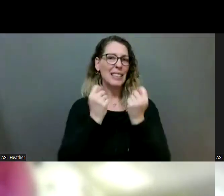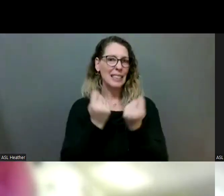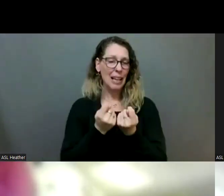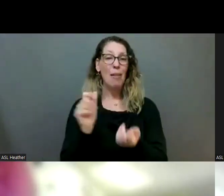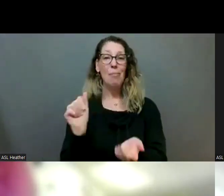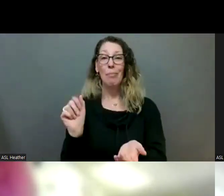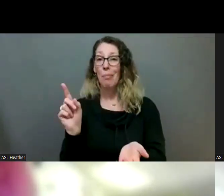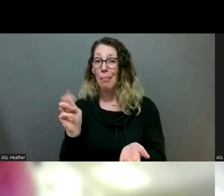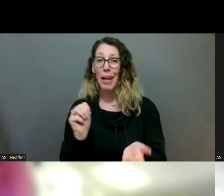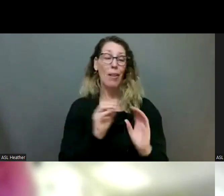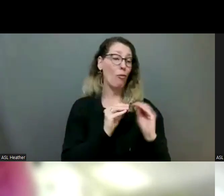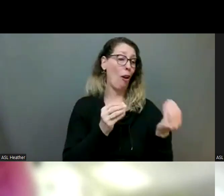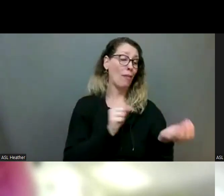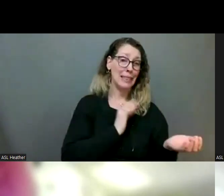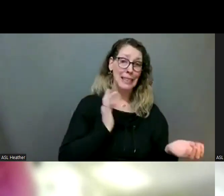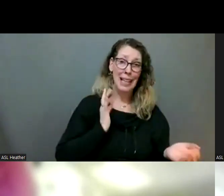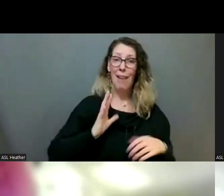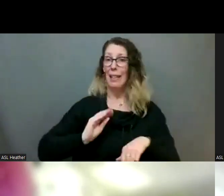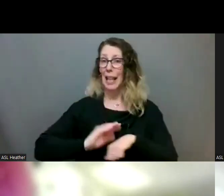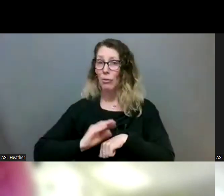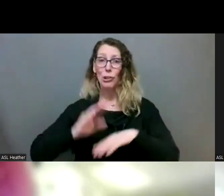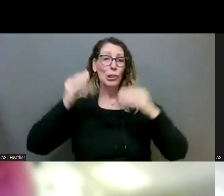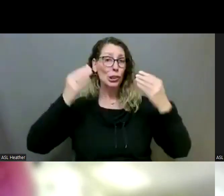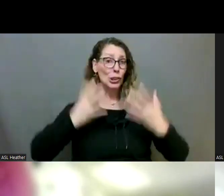the office staff to any counselors or teachers that are involved on the team;